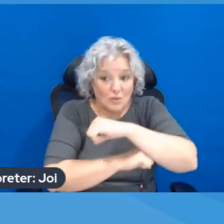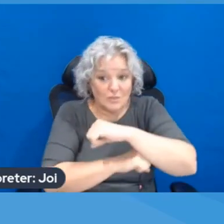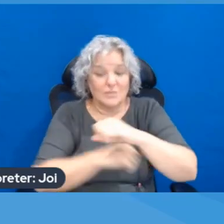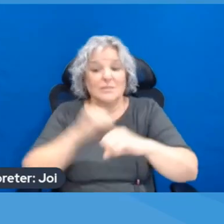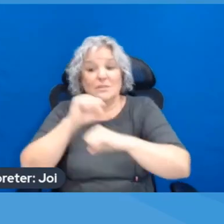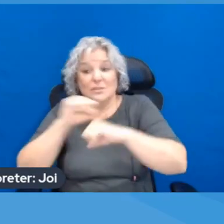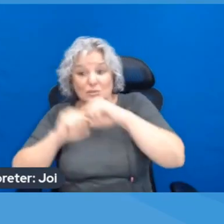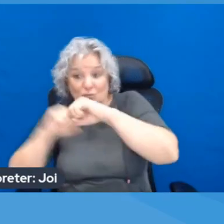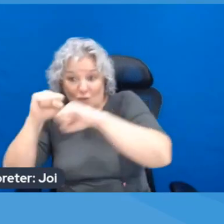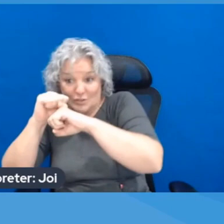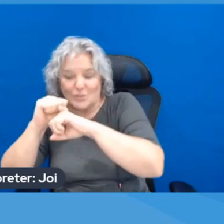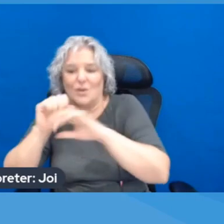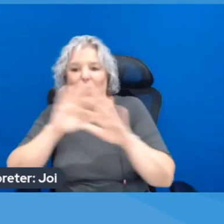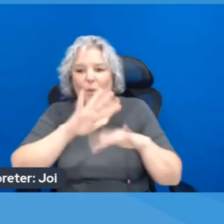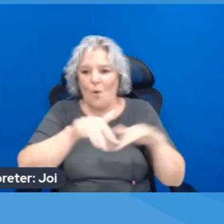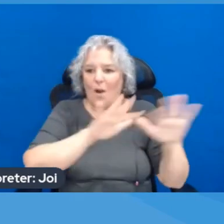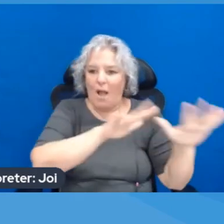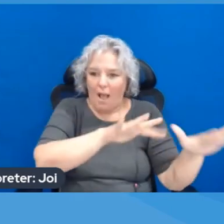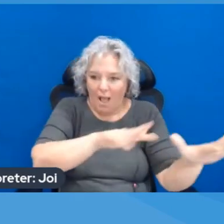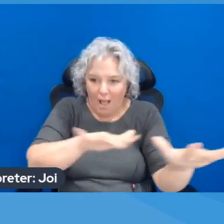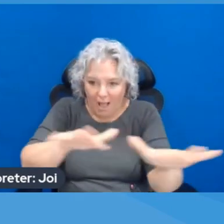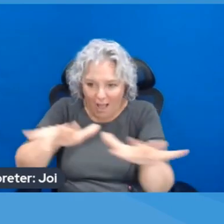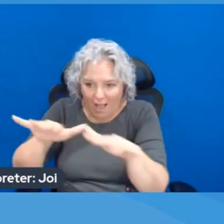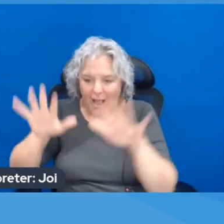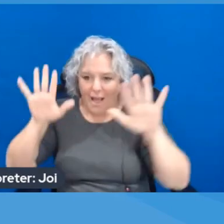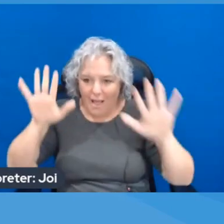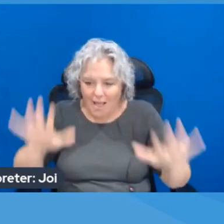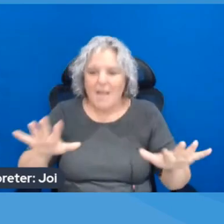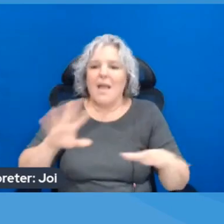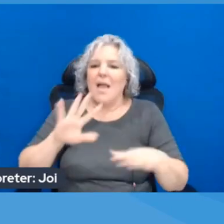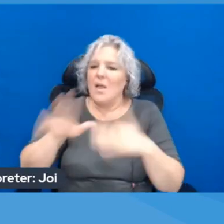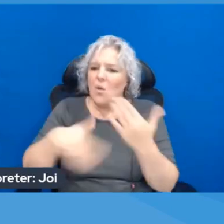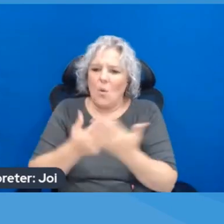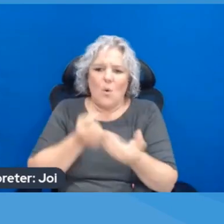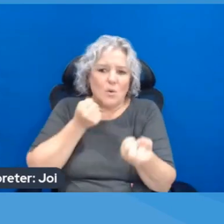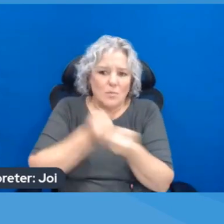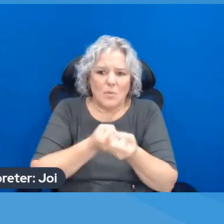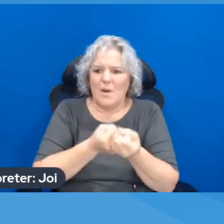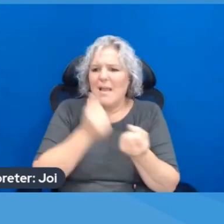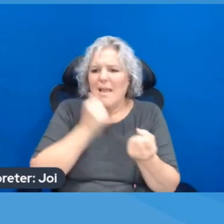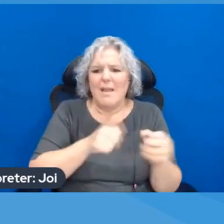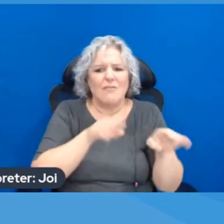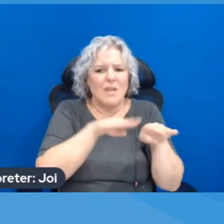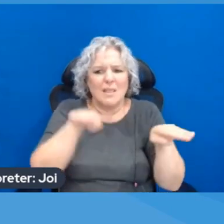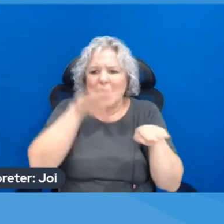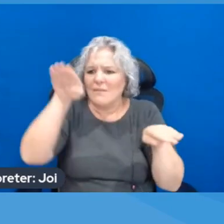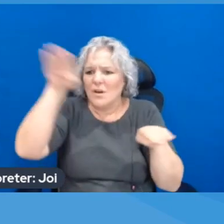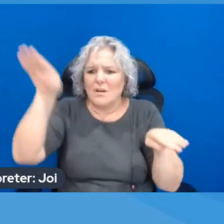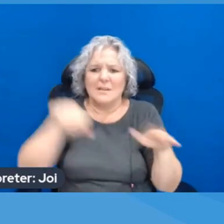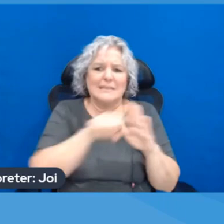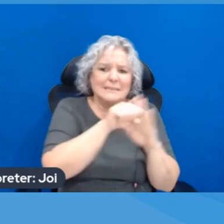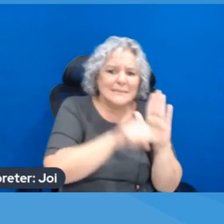communication and buy-in, input and implementation at every level from state to local leadership